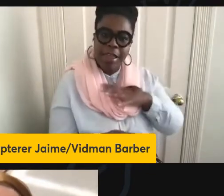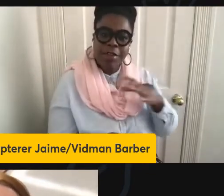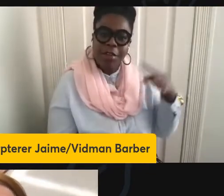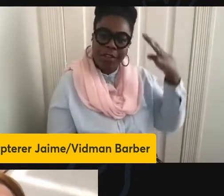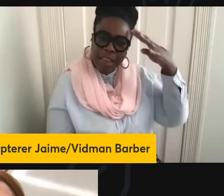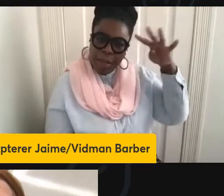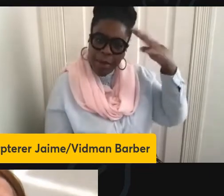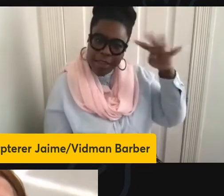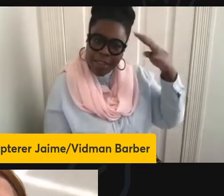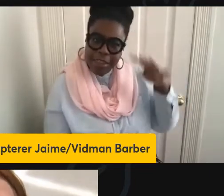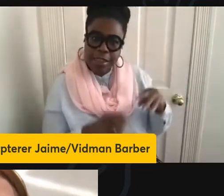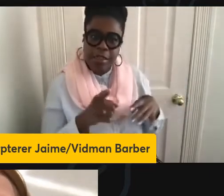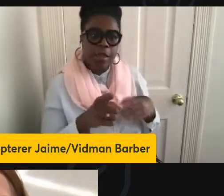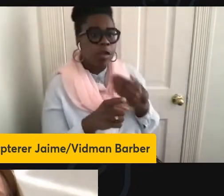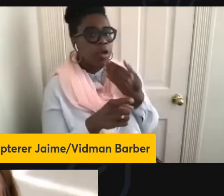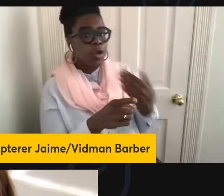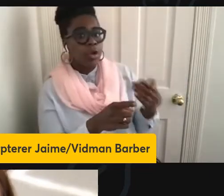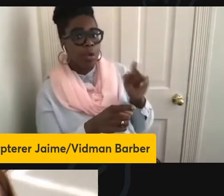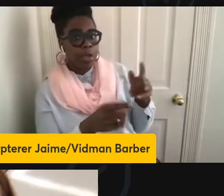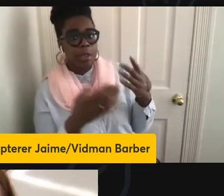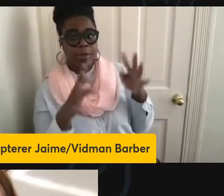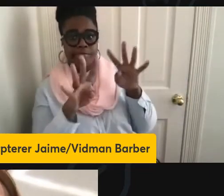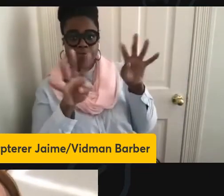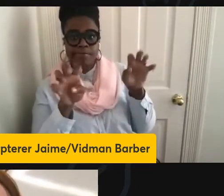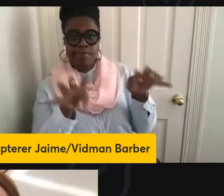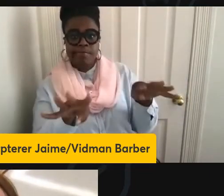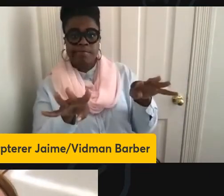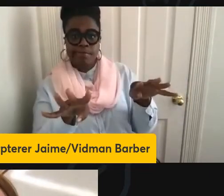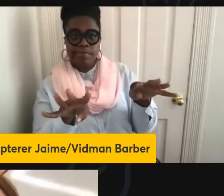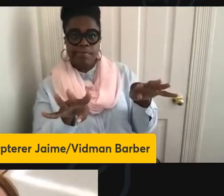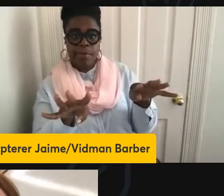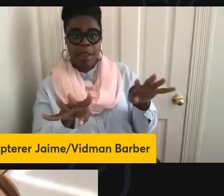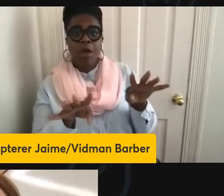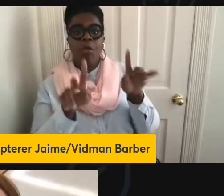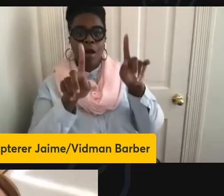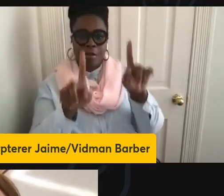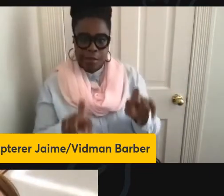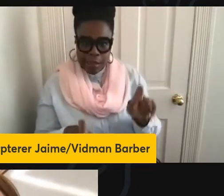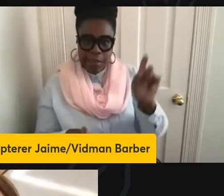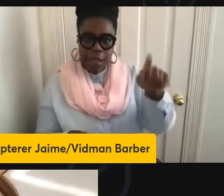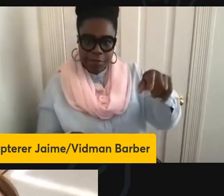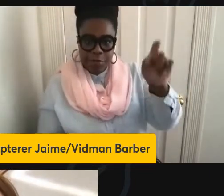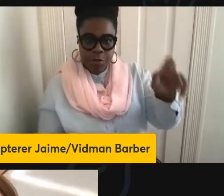Well, that's a great question. We don't know. We don't know we'll have to test it out. There are all sorts of potential